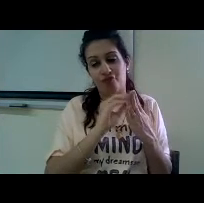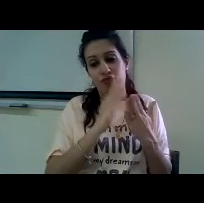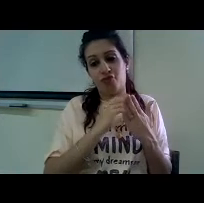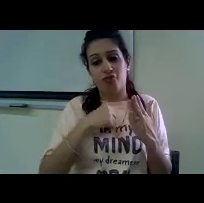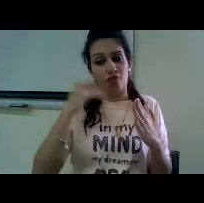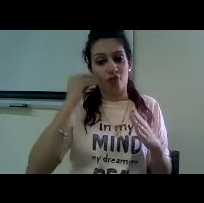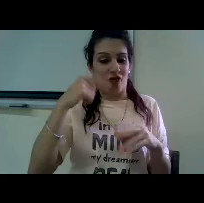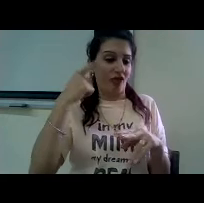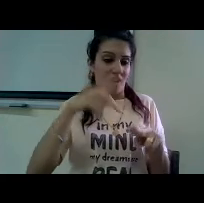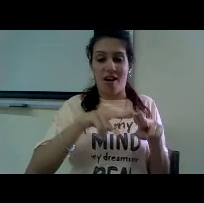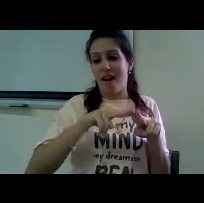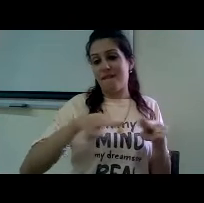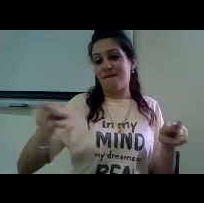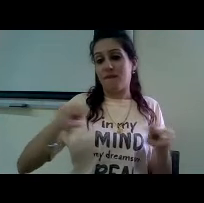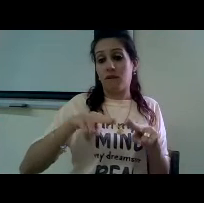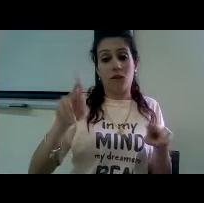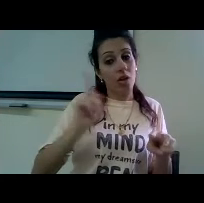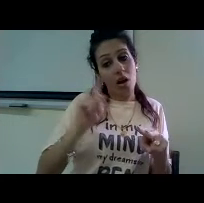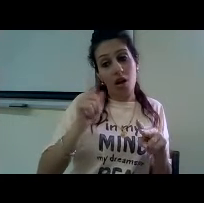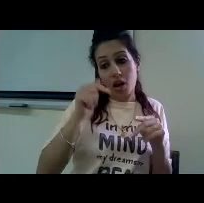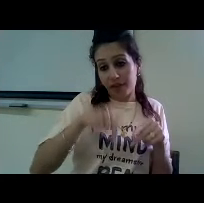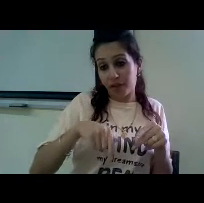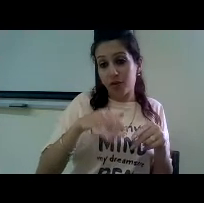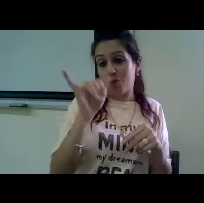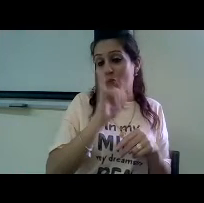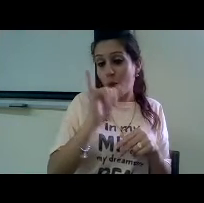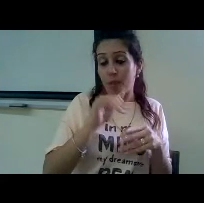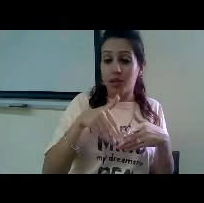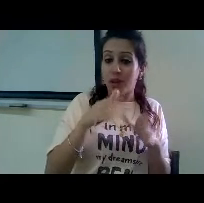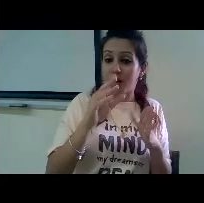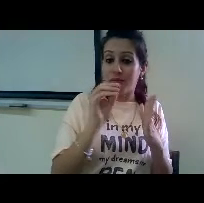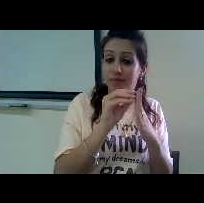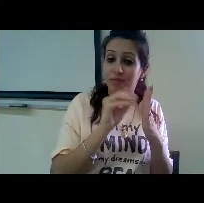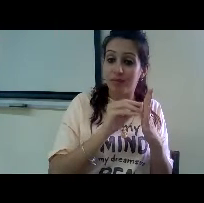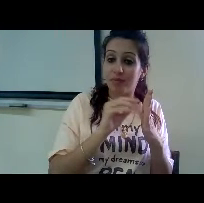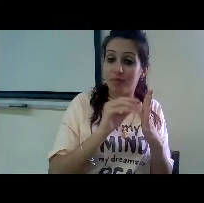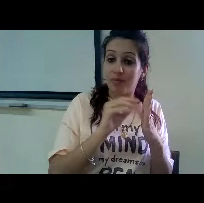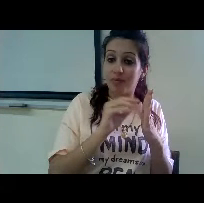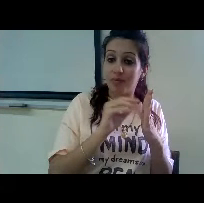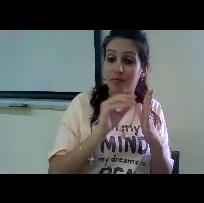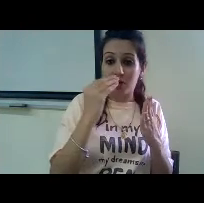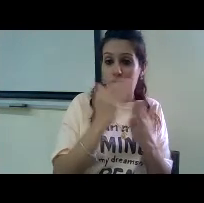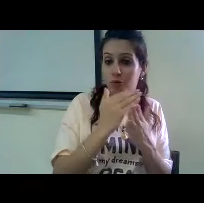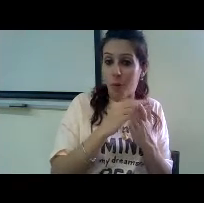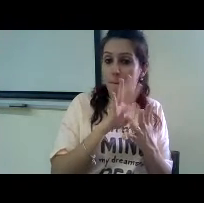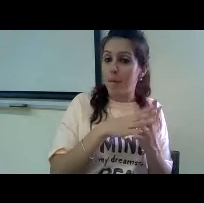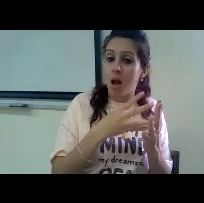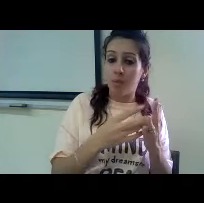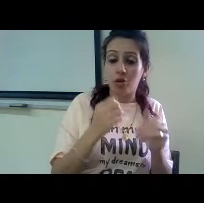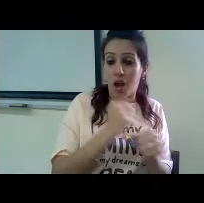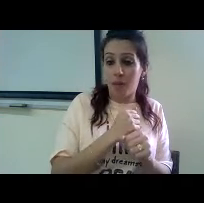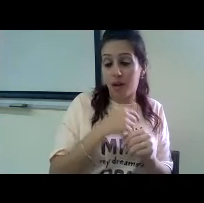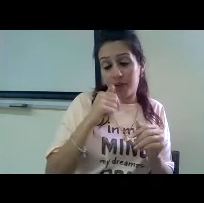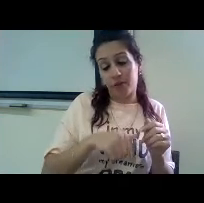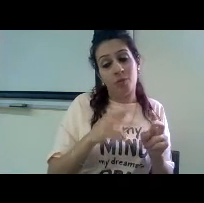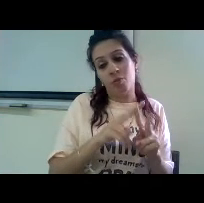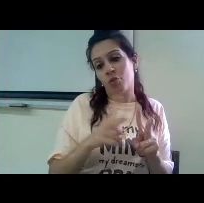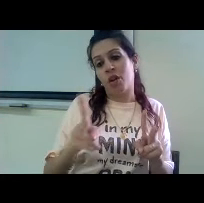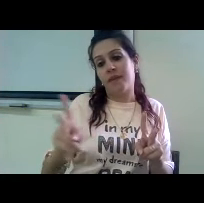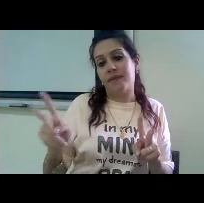to understand and collaborate with other people. You have to know that according to research,